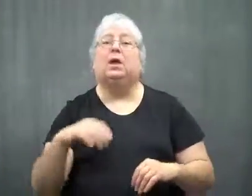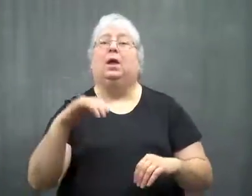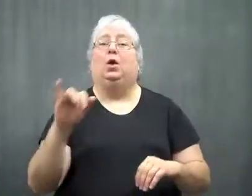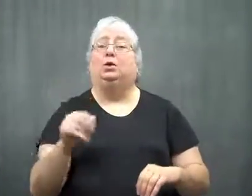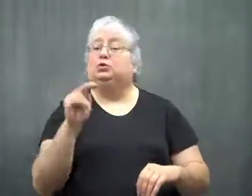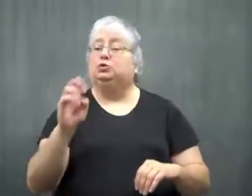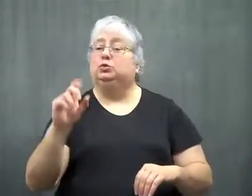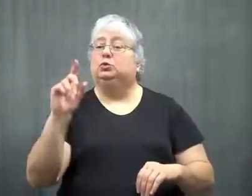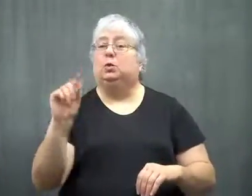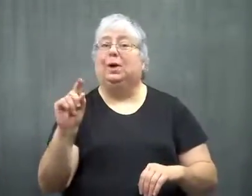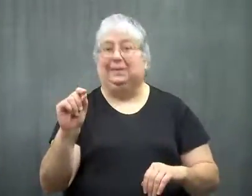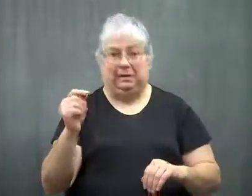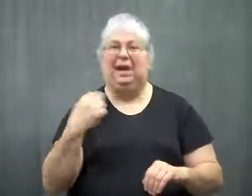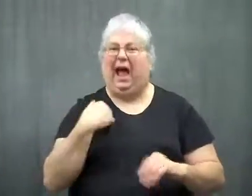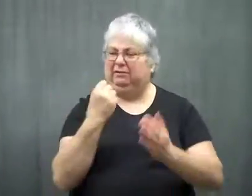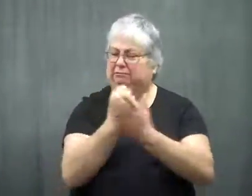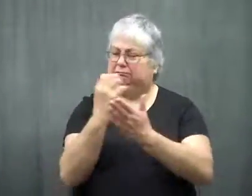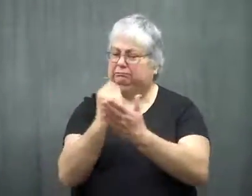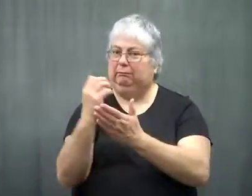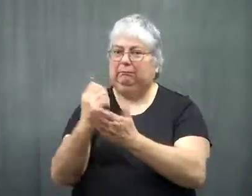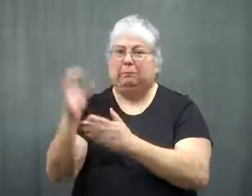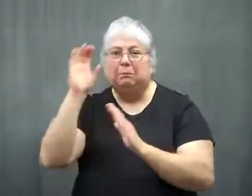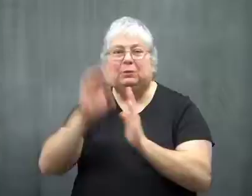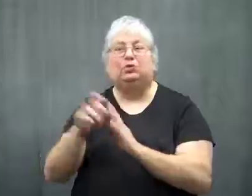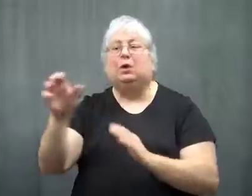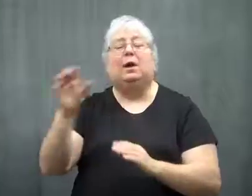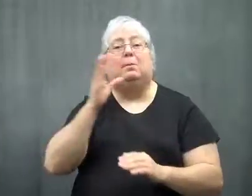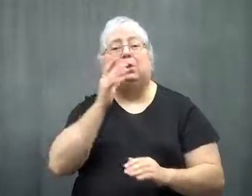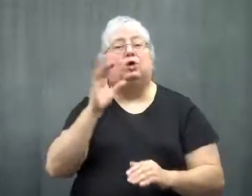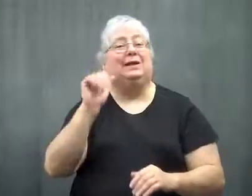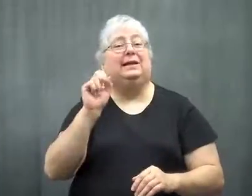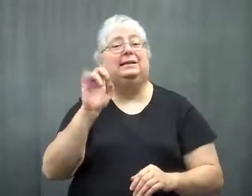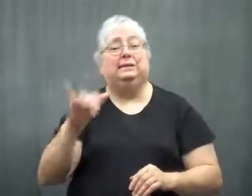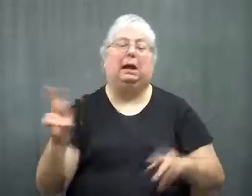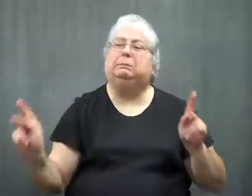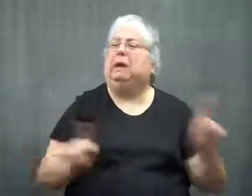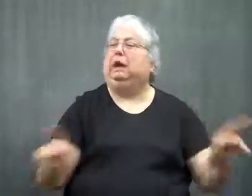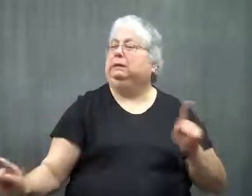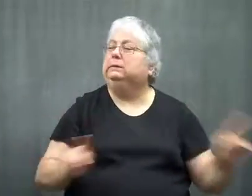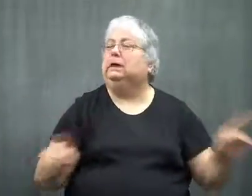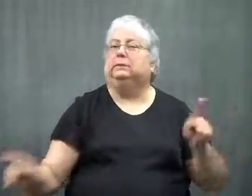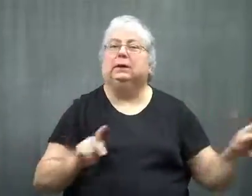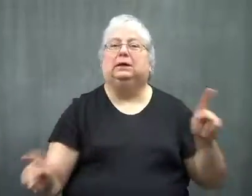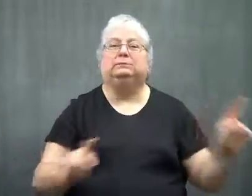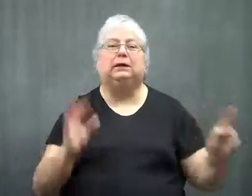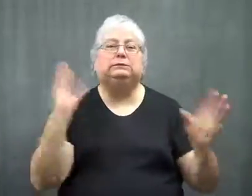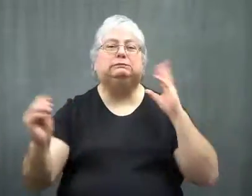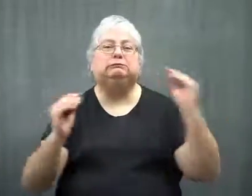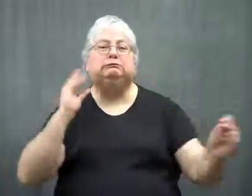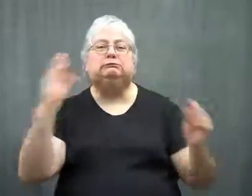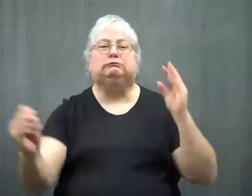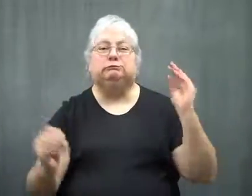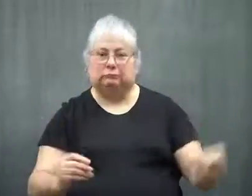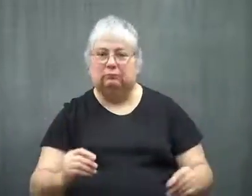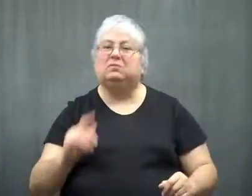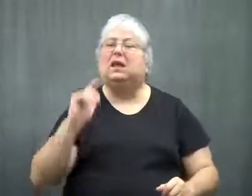On June 20th, there are multiple pictures of her mother partying.